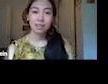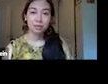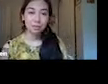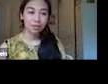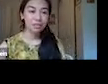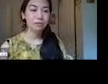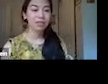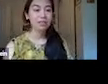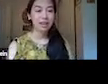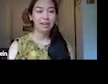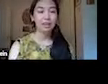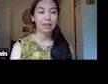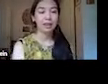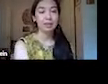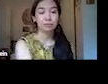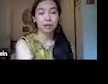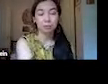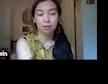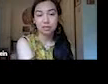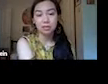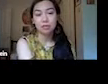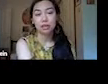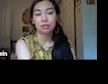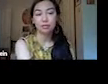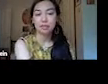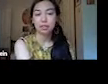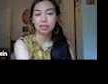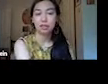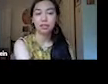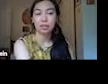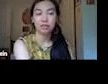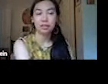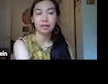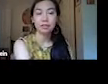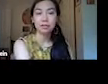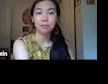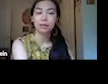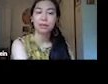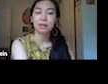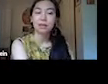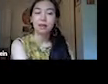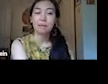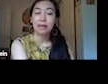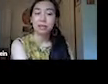Here to explore this topic today is Rebecca Mostyn, Ian Drayton,